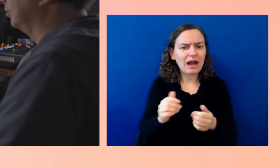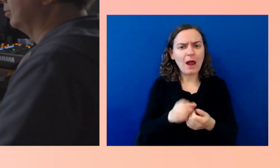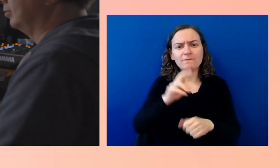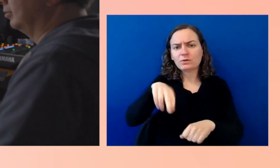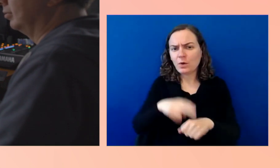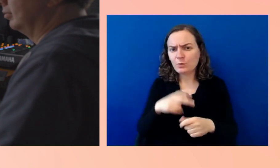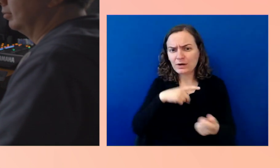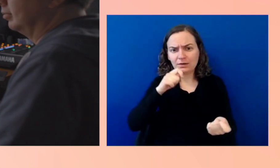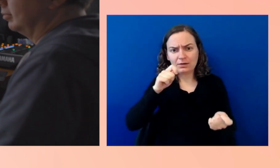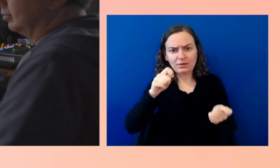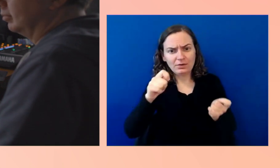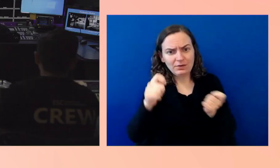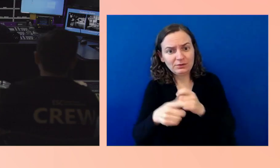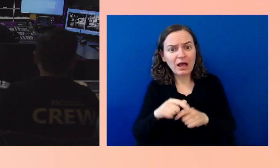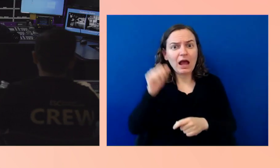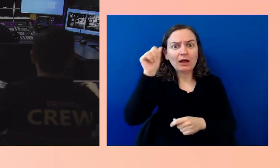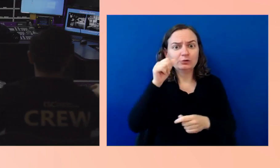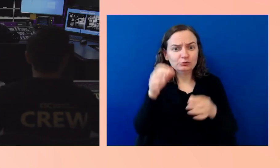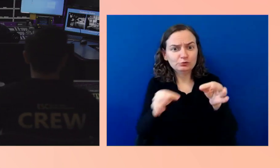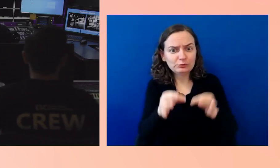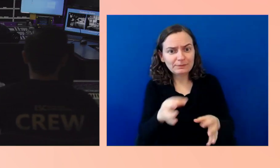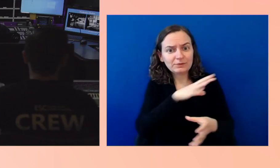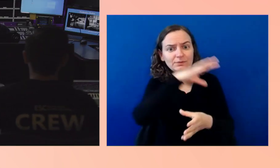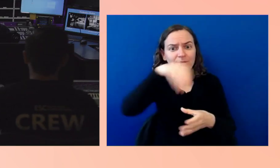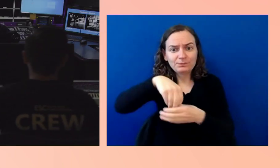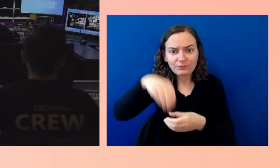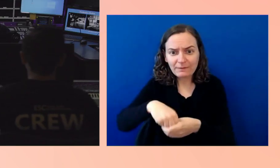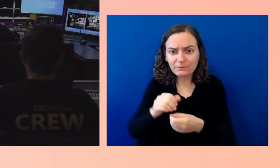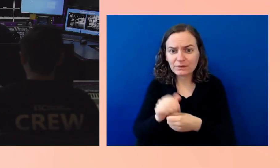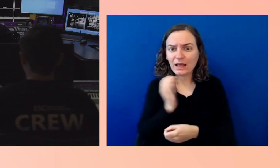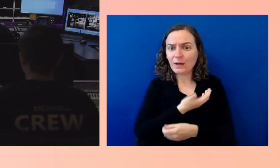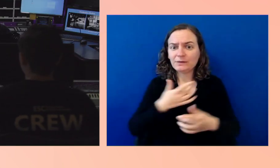combining them in a way that made sense and then we got into this idea of toggling.